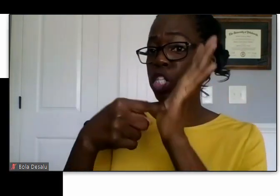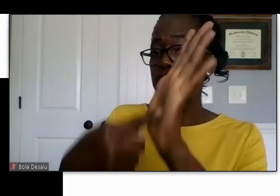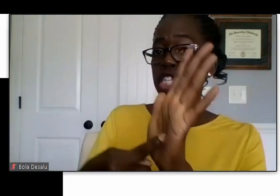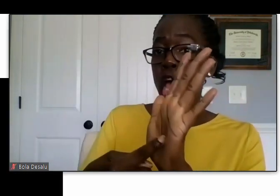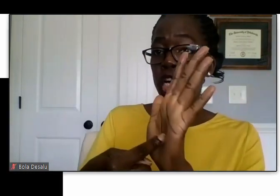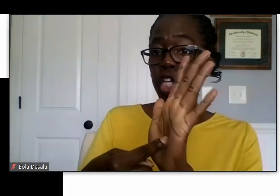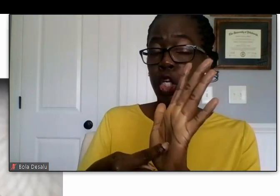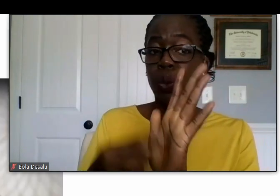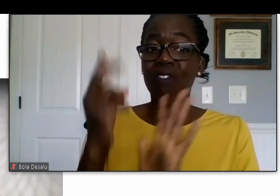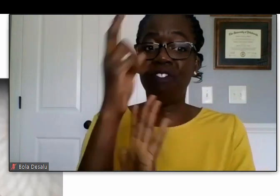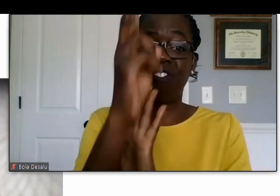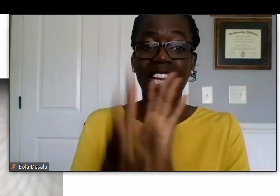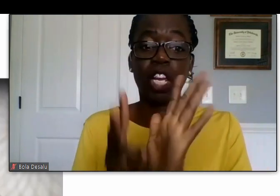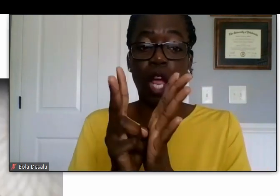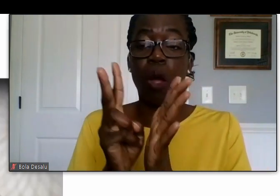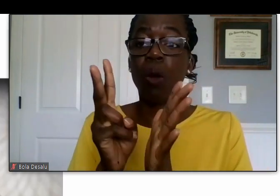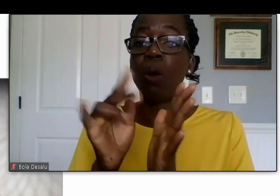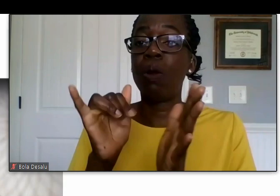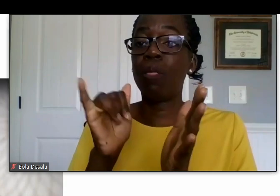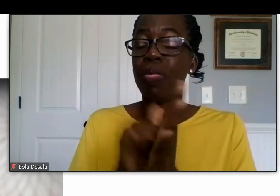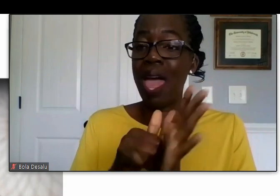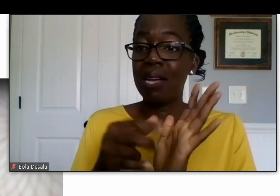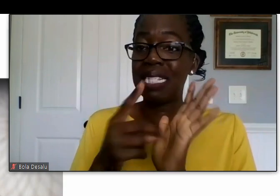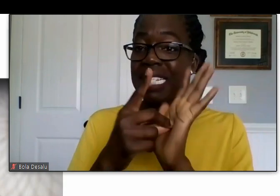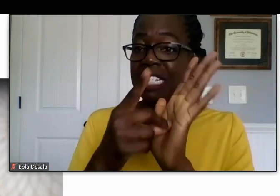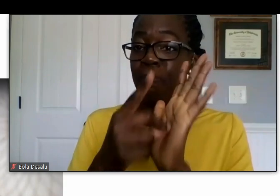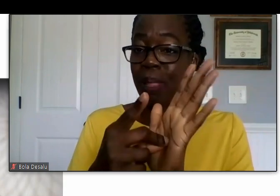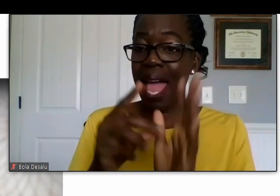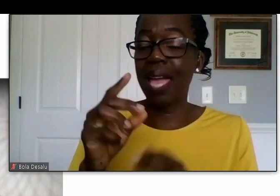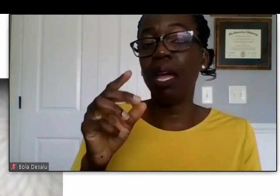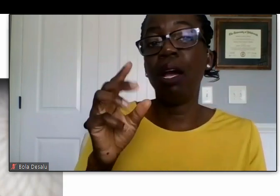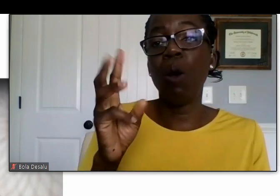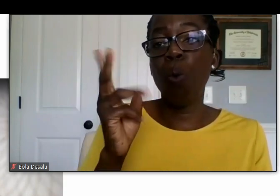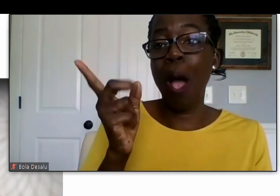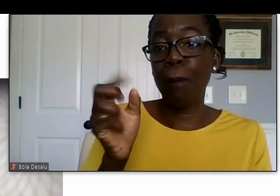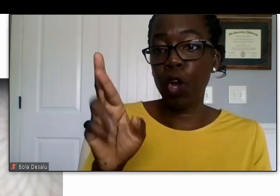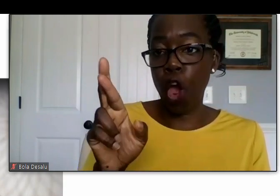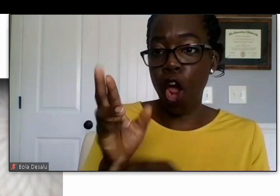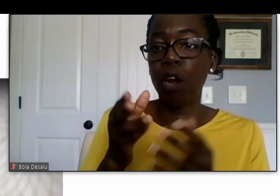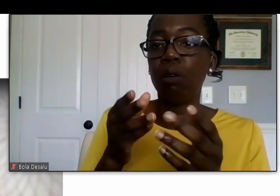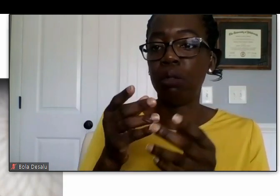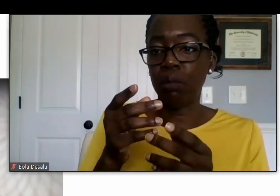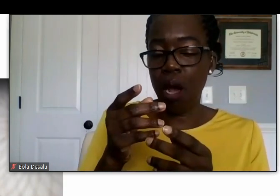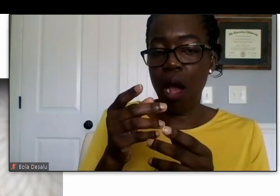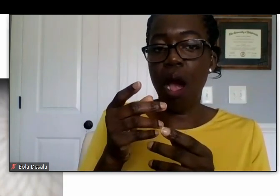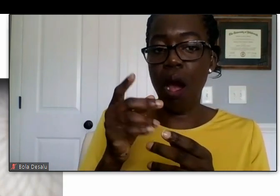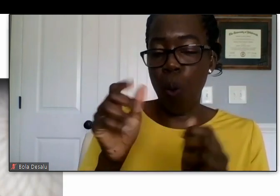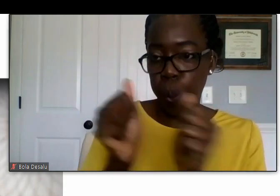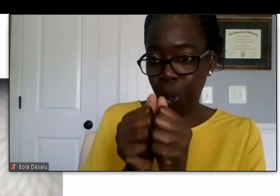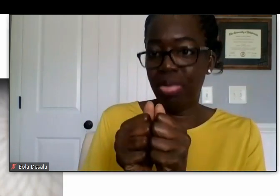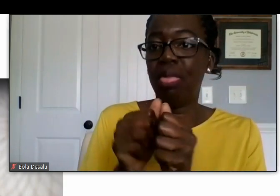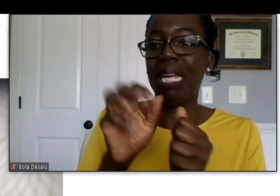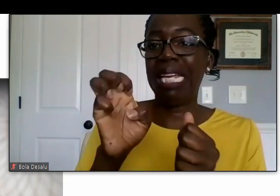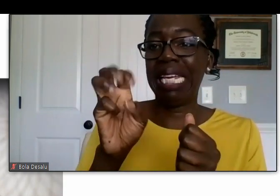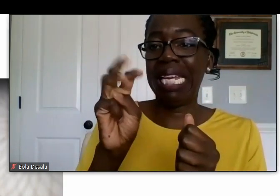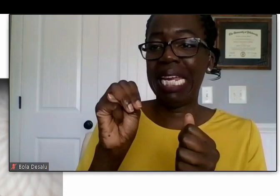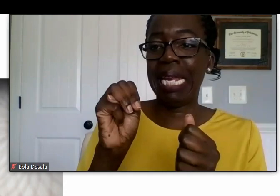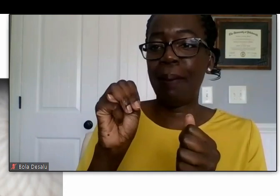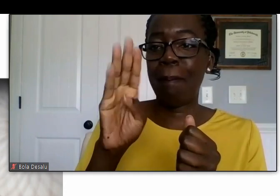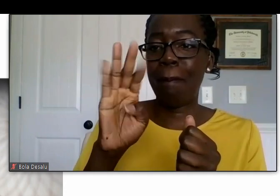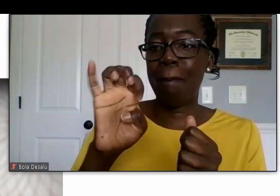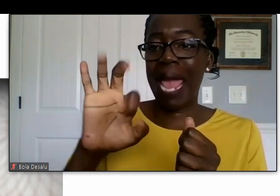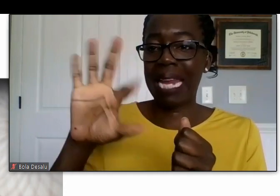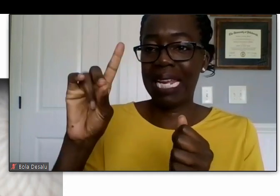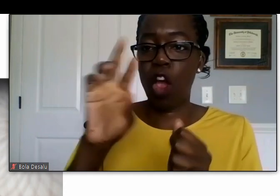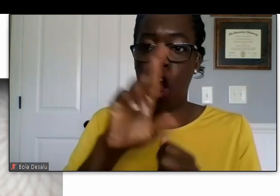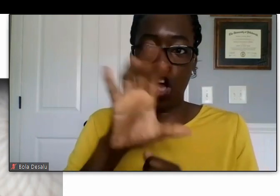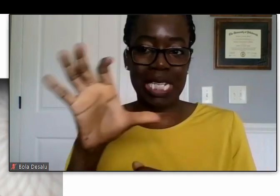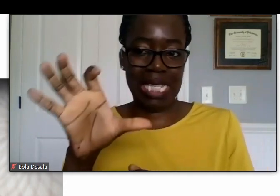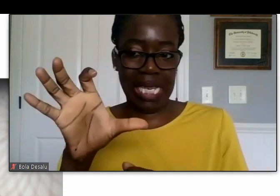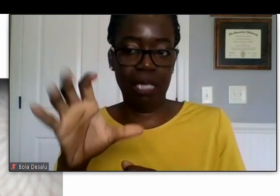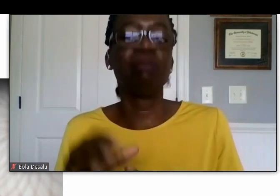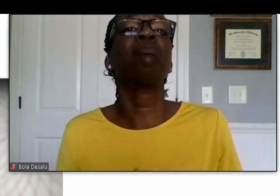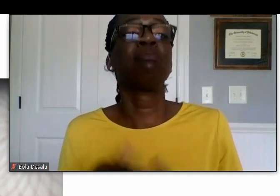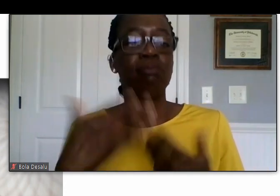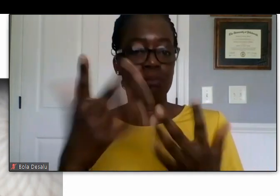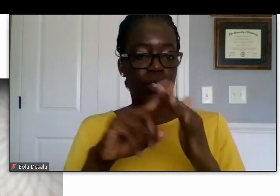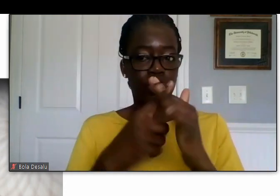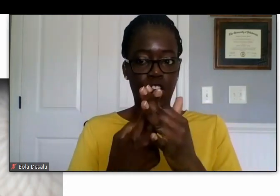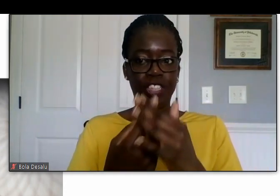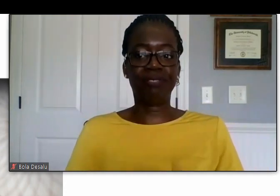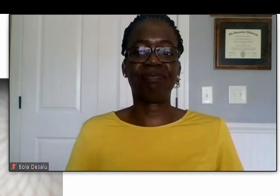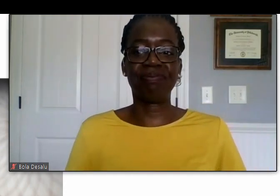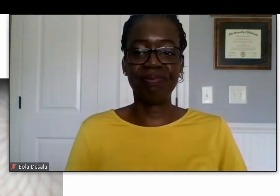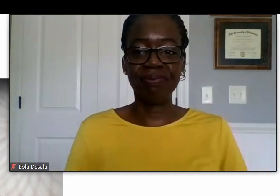Now I'd like to show you the video that displays the webinar with the RCC being embedded.